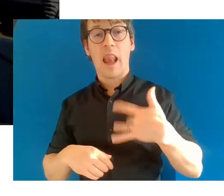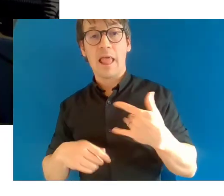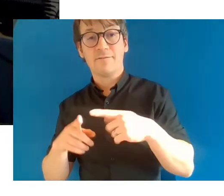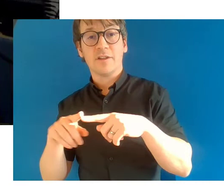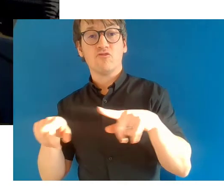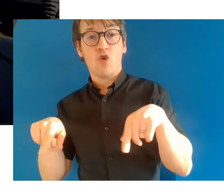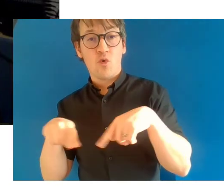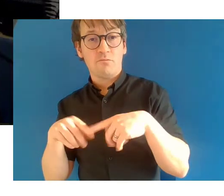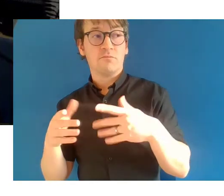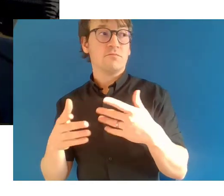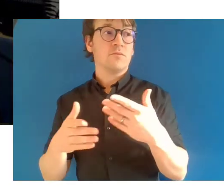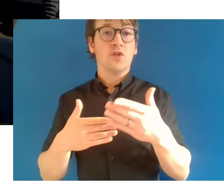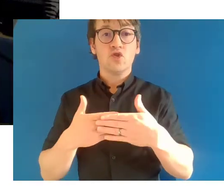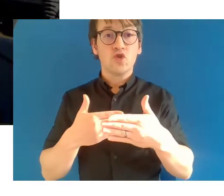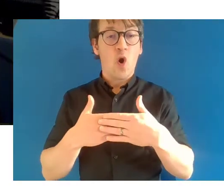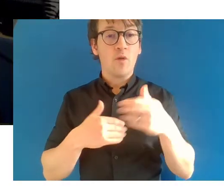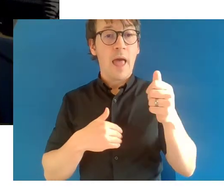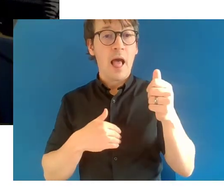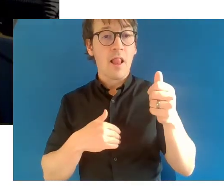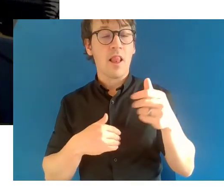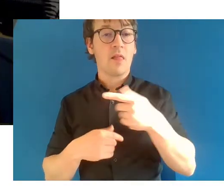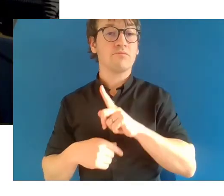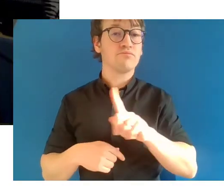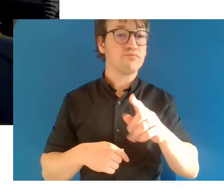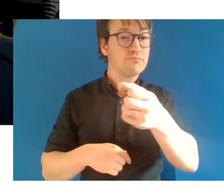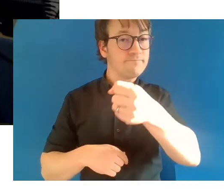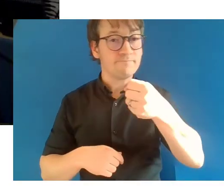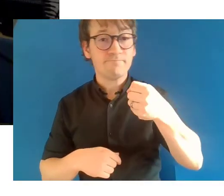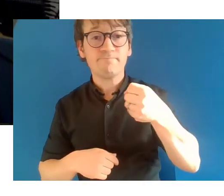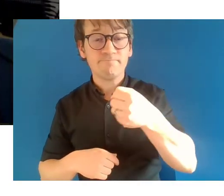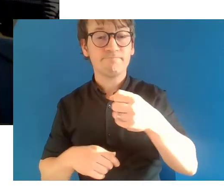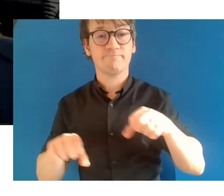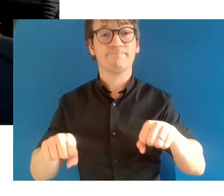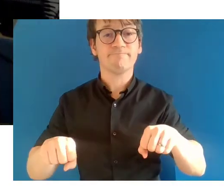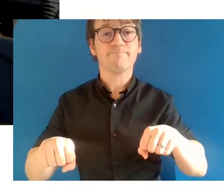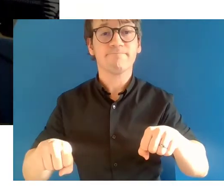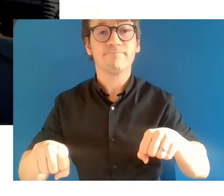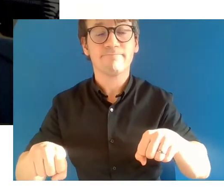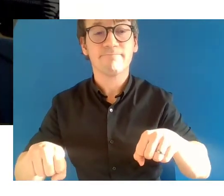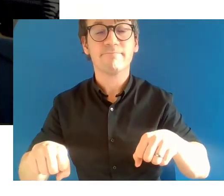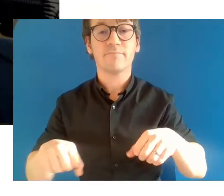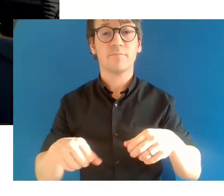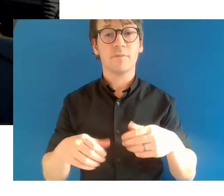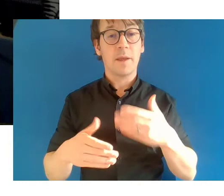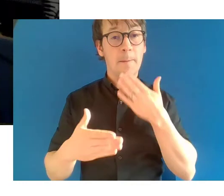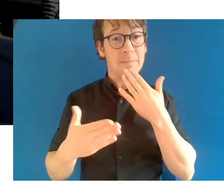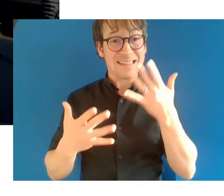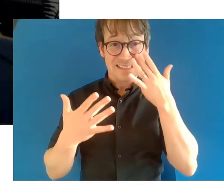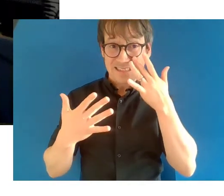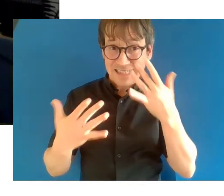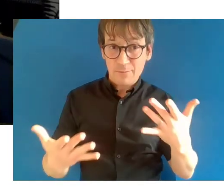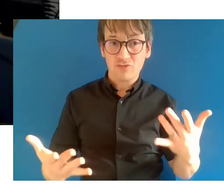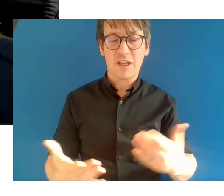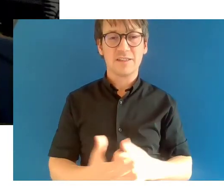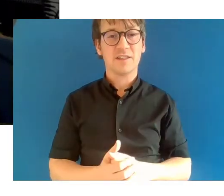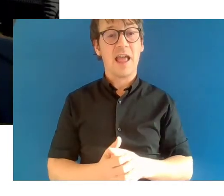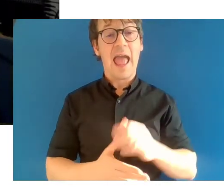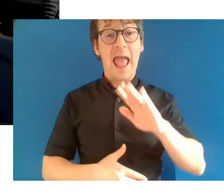the living room, or to answer the door. Alex could you please give us a demonstration of this? Thanks. Hey Google.